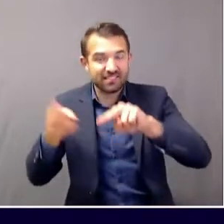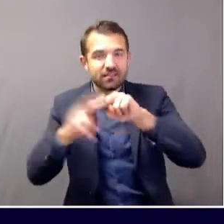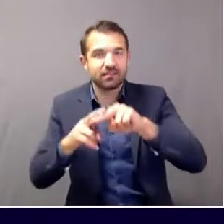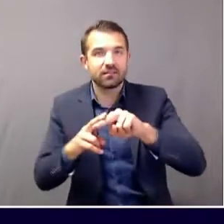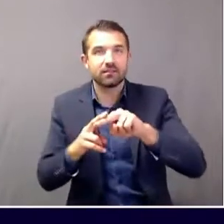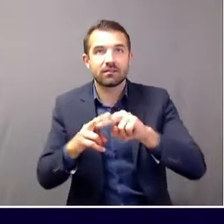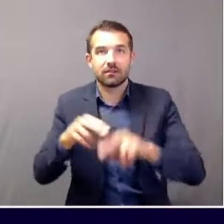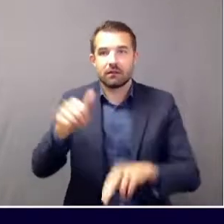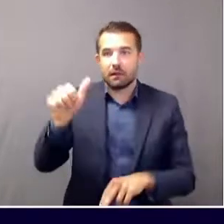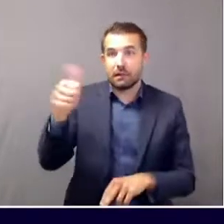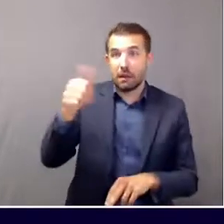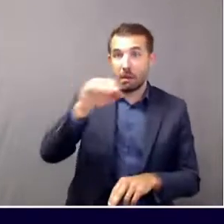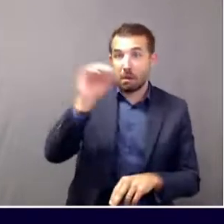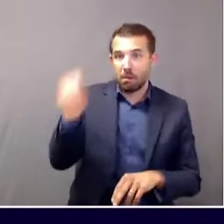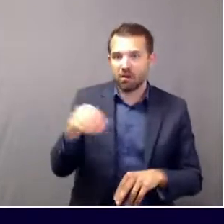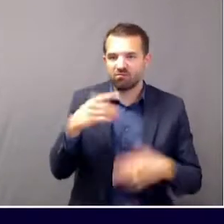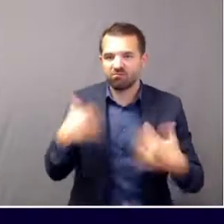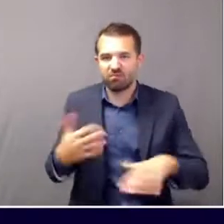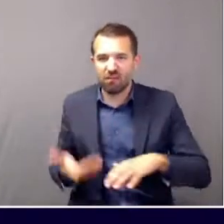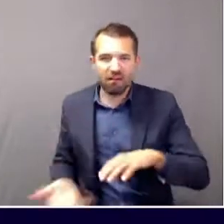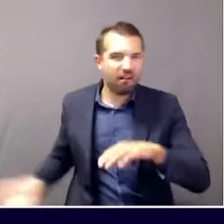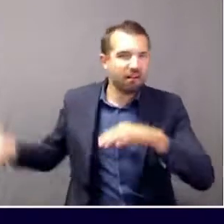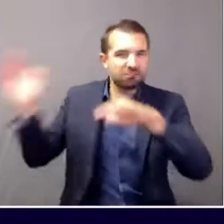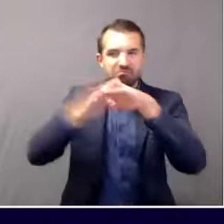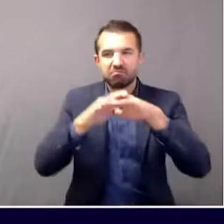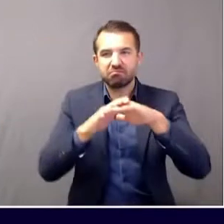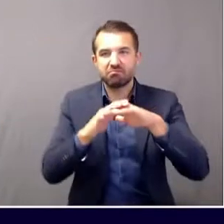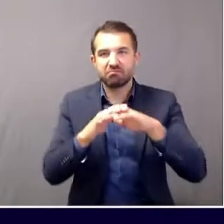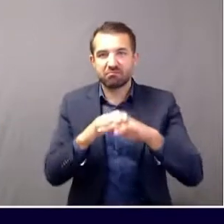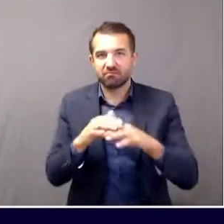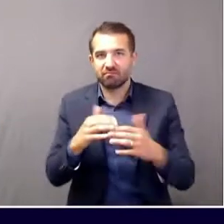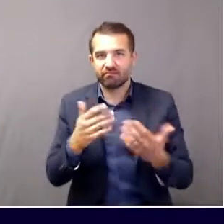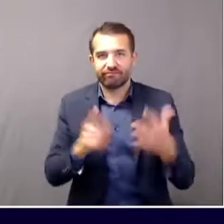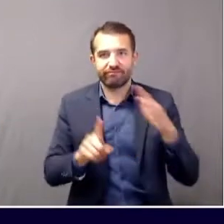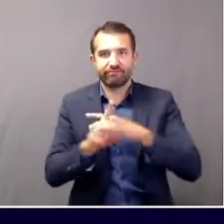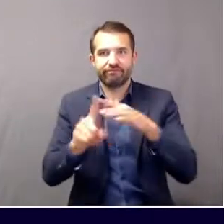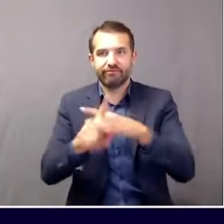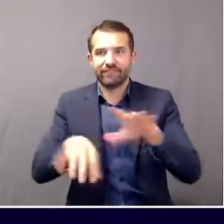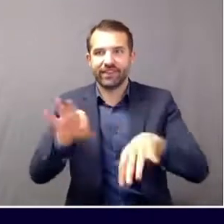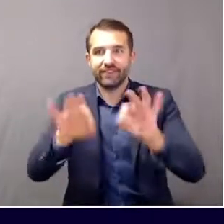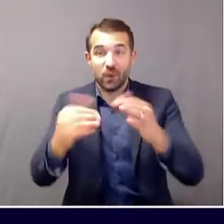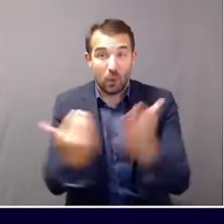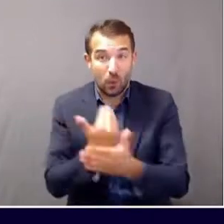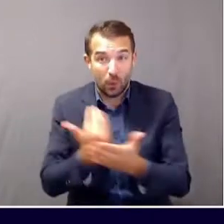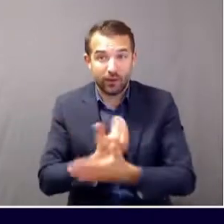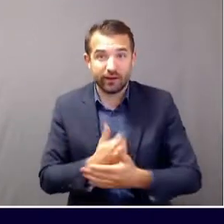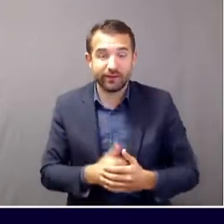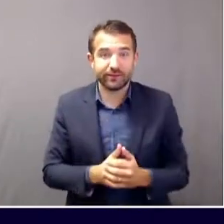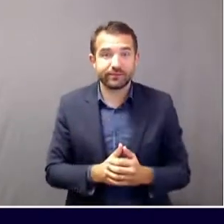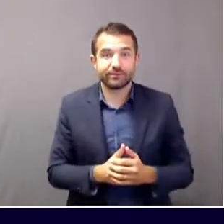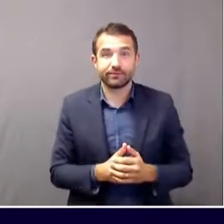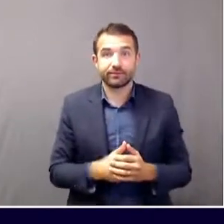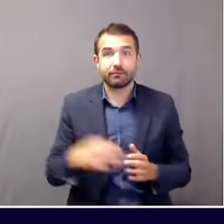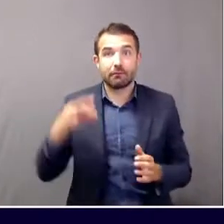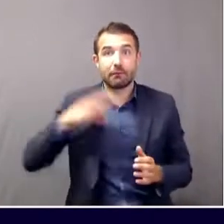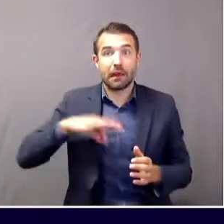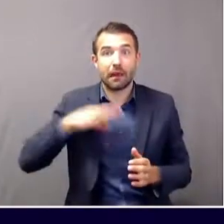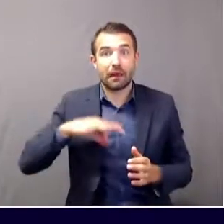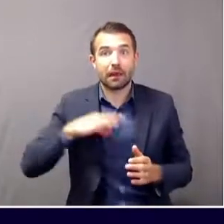increase of the number of new cases every day